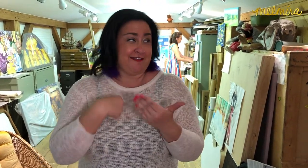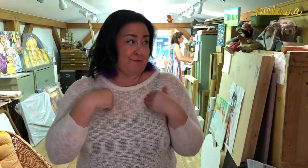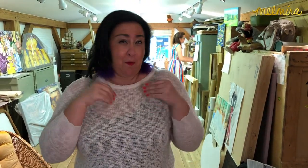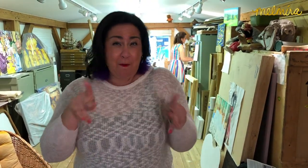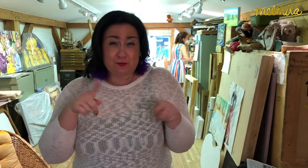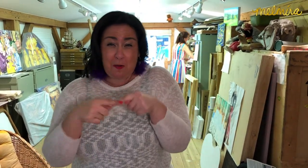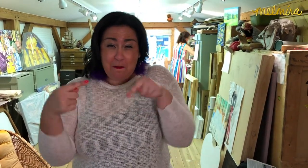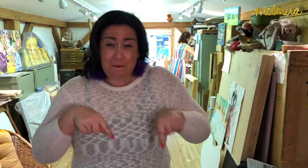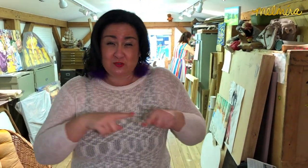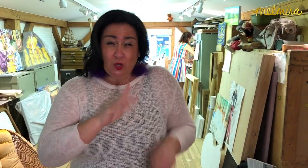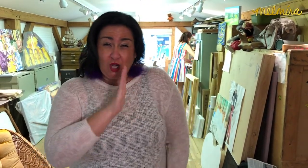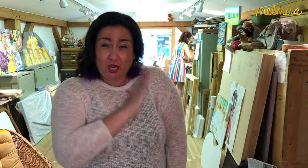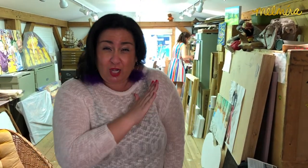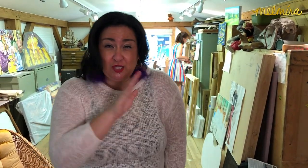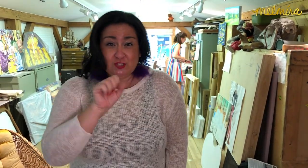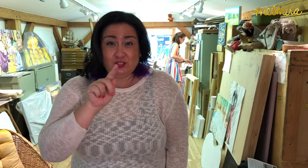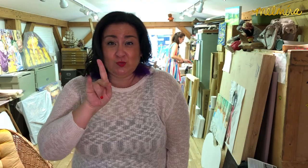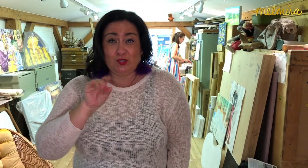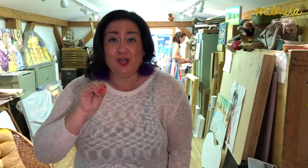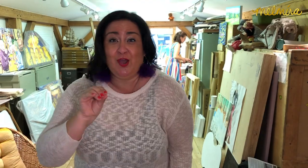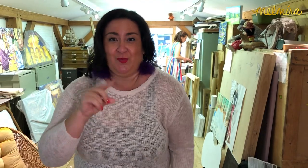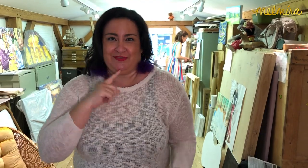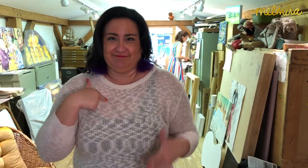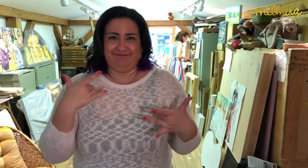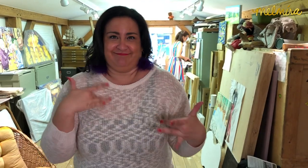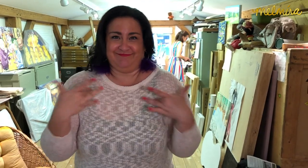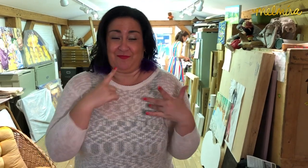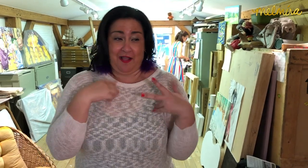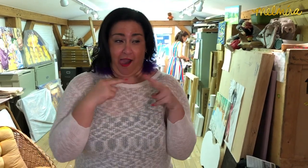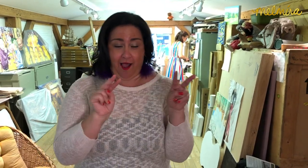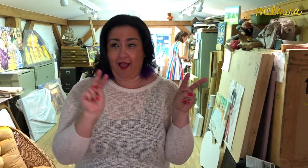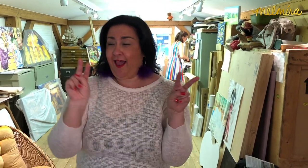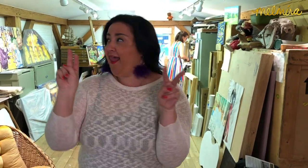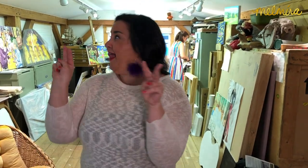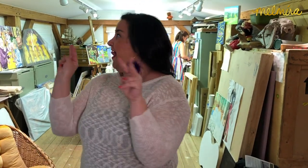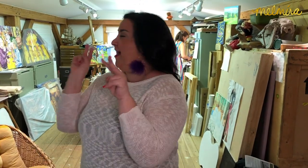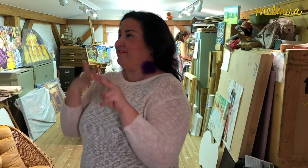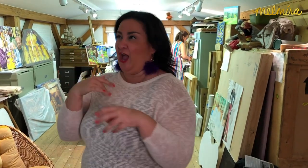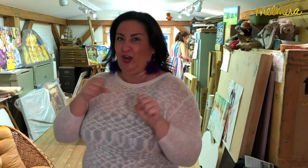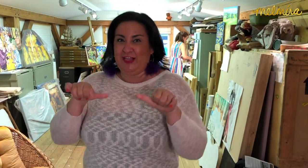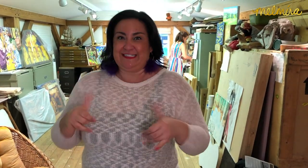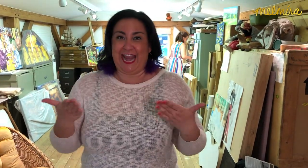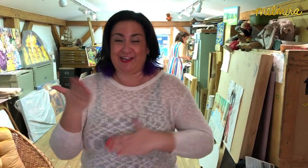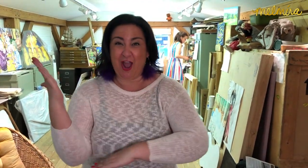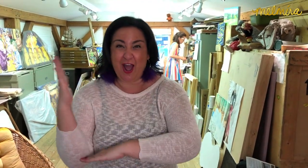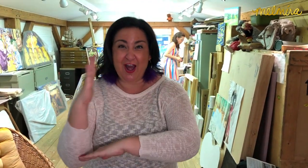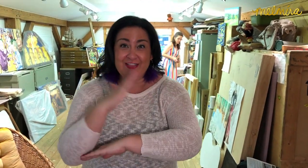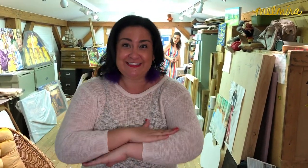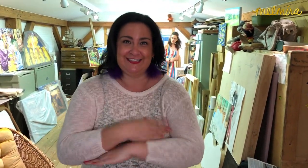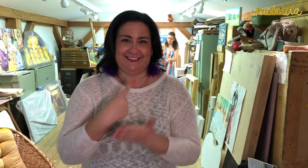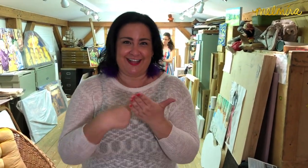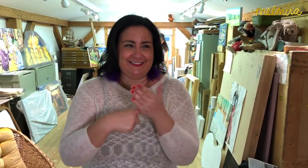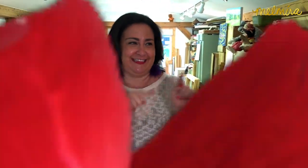I've had an opportunity to visit her studio, and I'm very excited about it! I feel like I could spend all day discussing her work here!